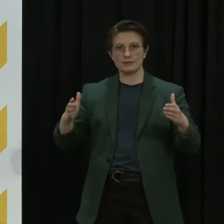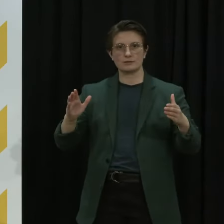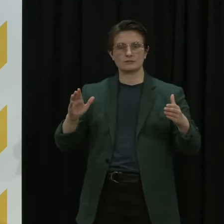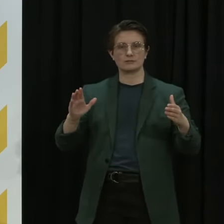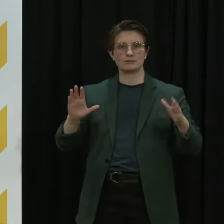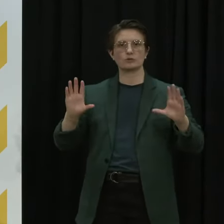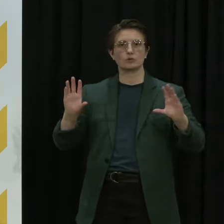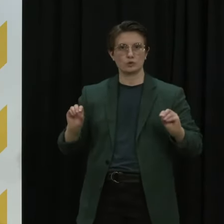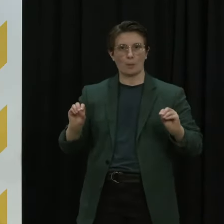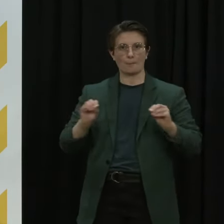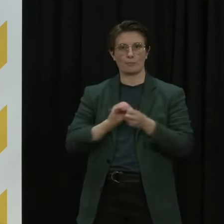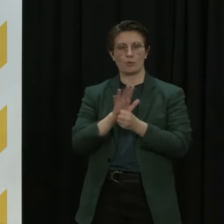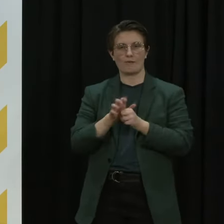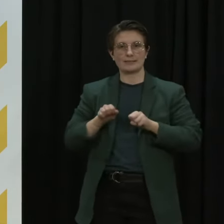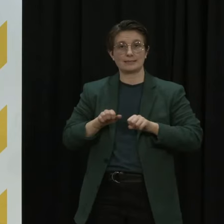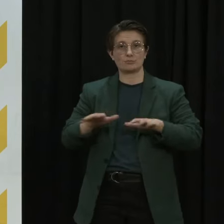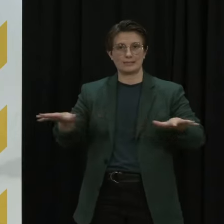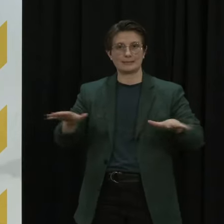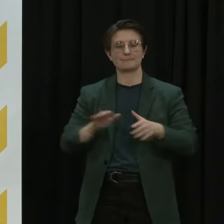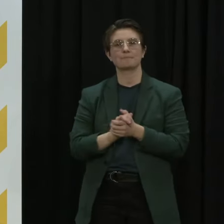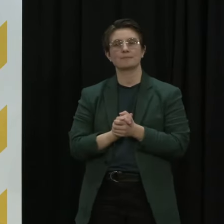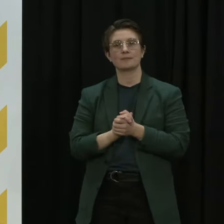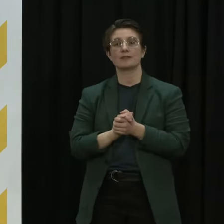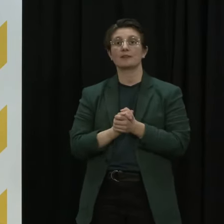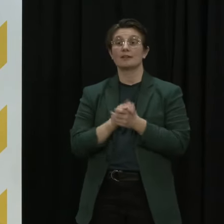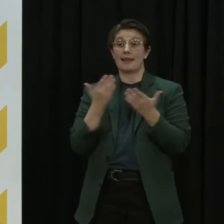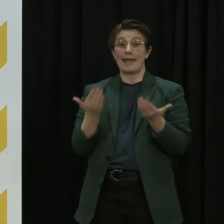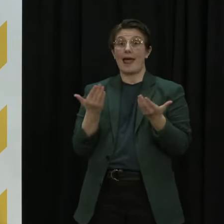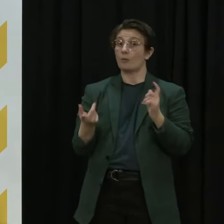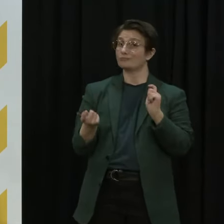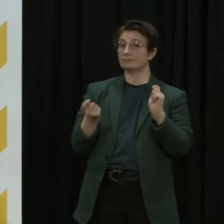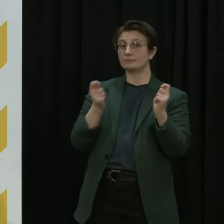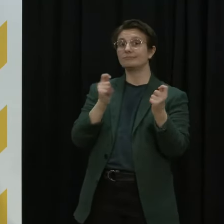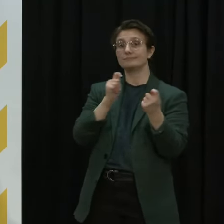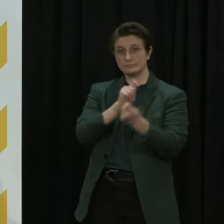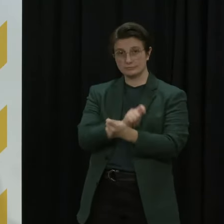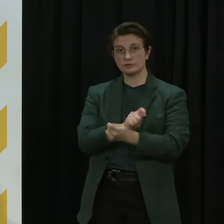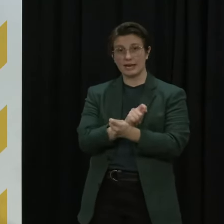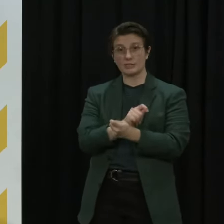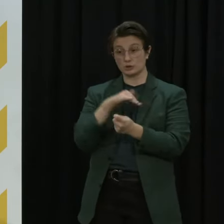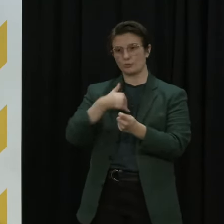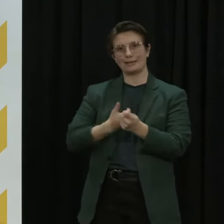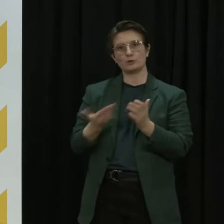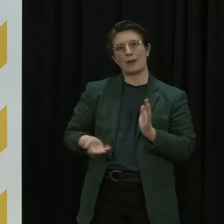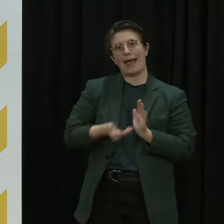of outbreaks. Our strategy is evolving and increasingly vaccinated